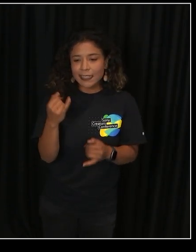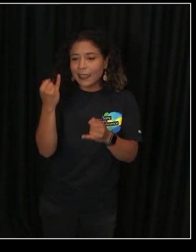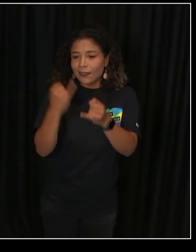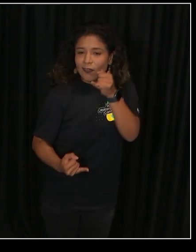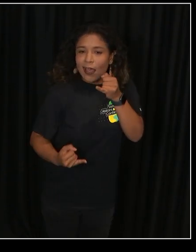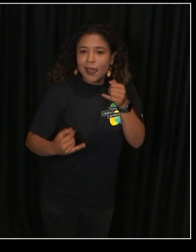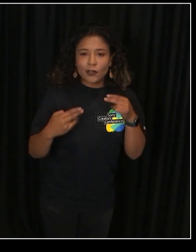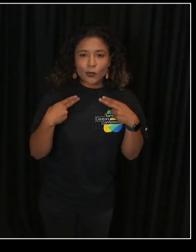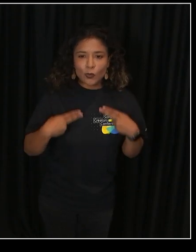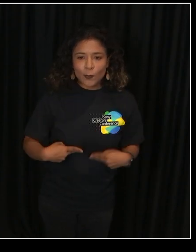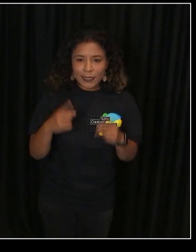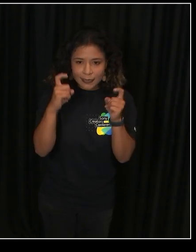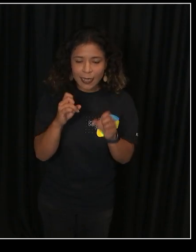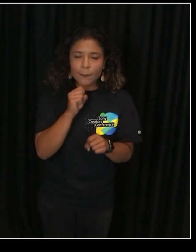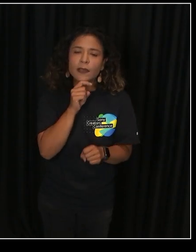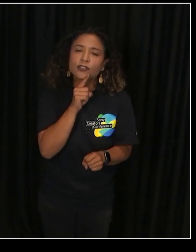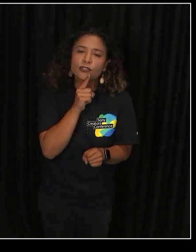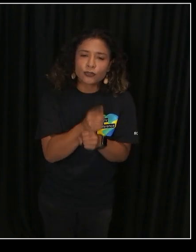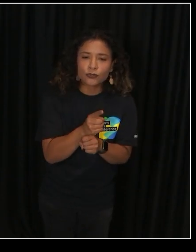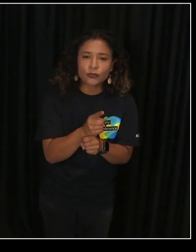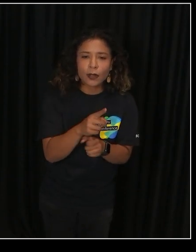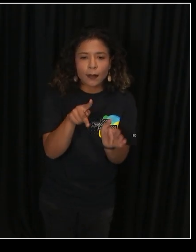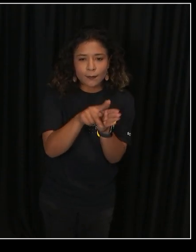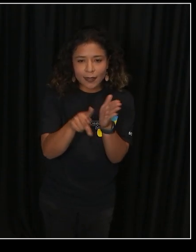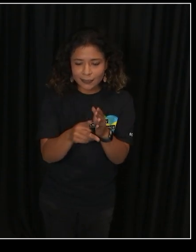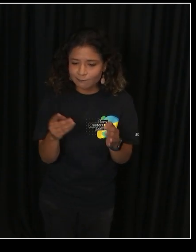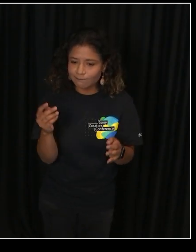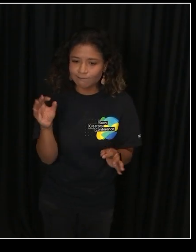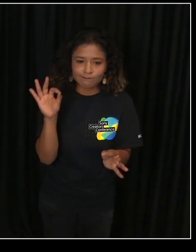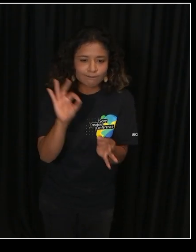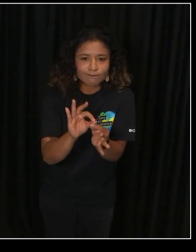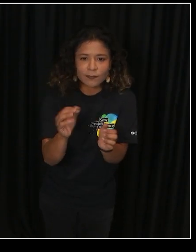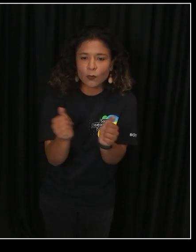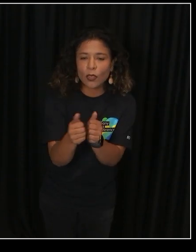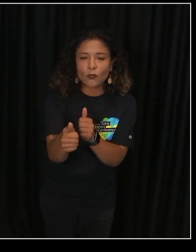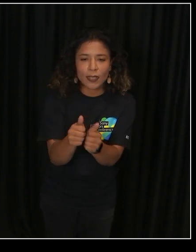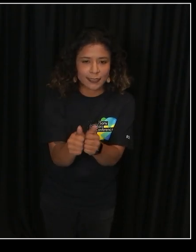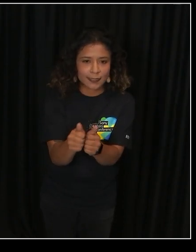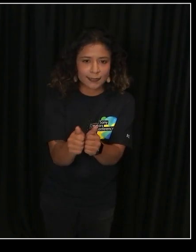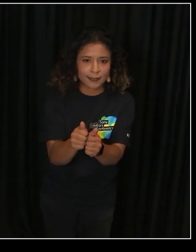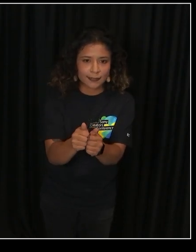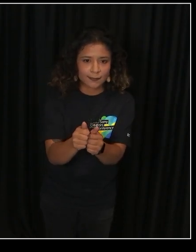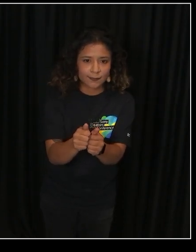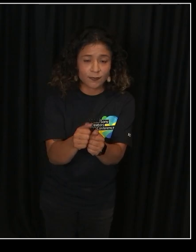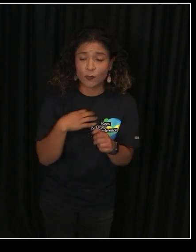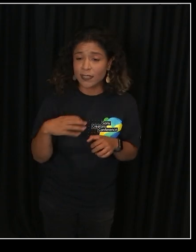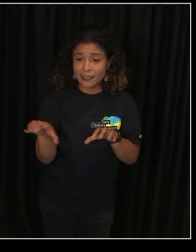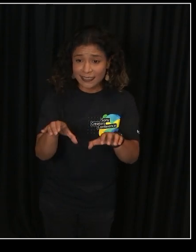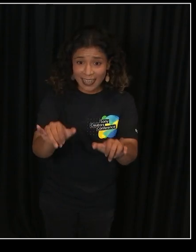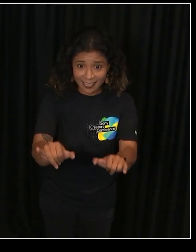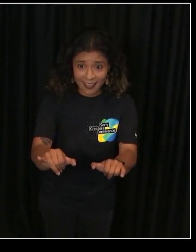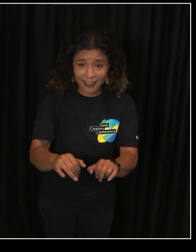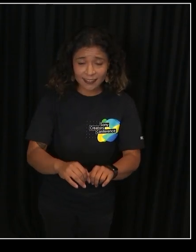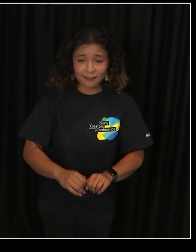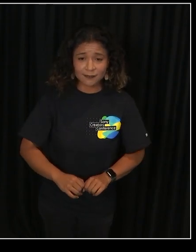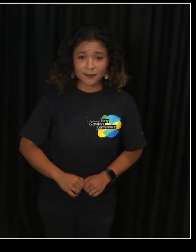that these are good policies to race against. So we did this. We had our first race